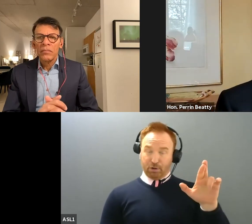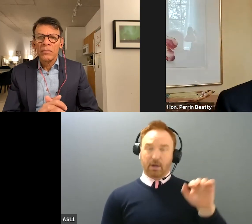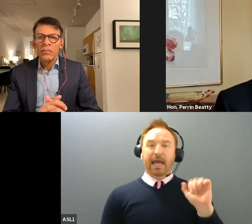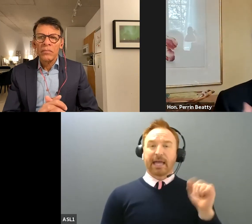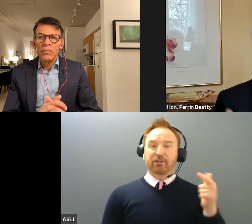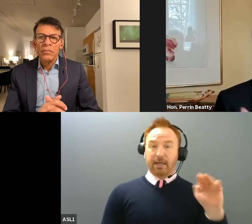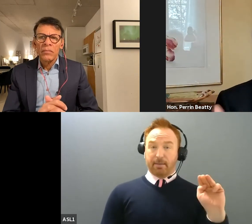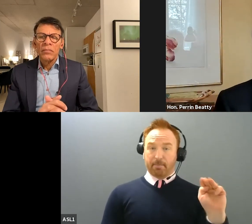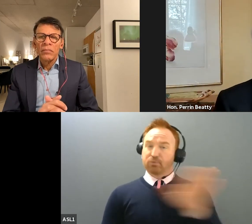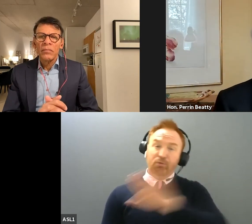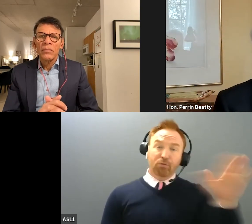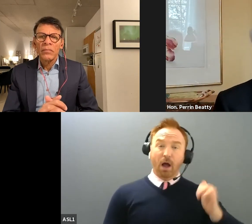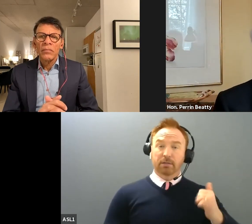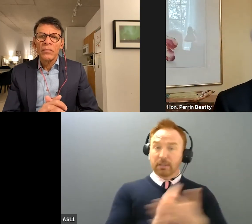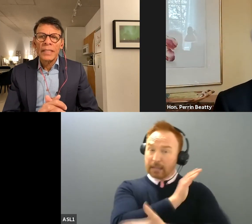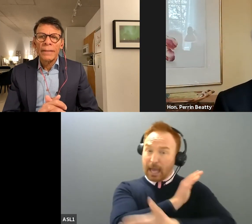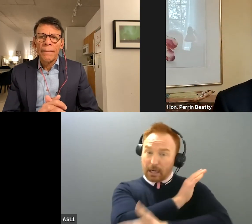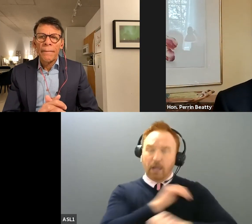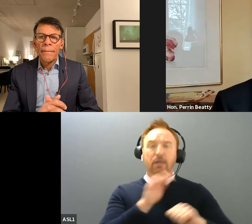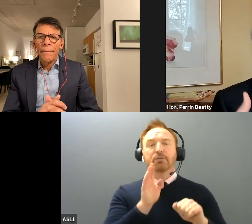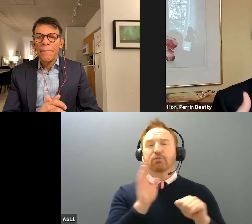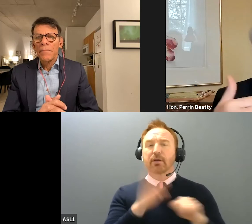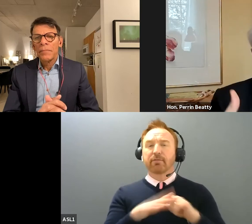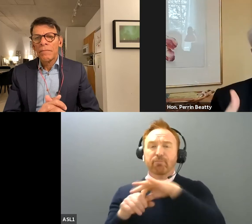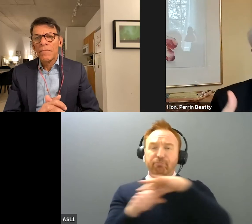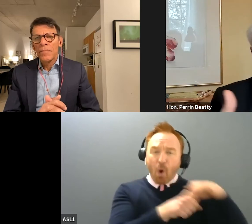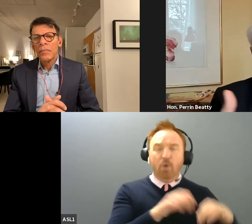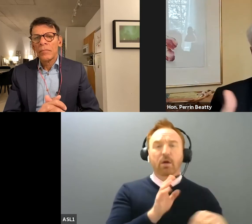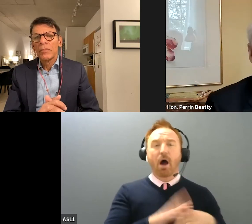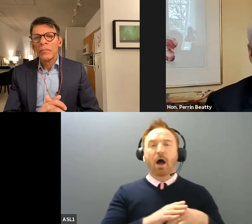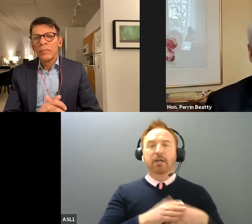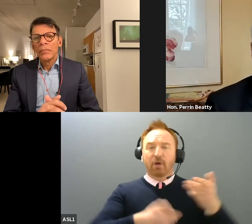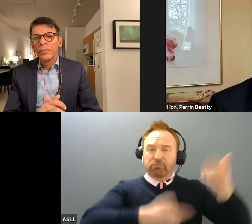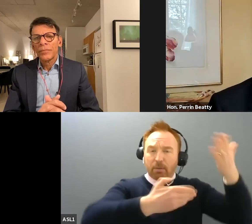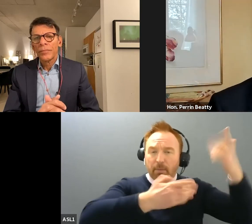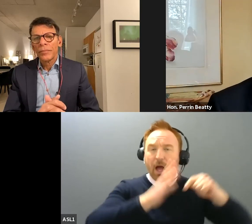the country and vote on resolutions to that that form the policy base for our advocacy.